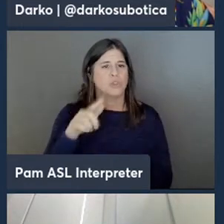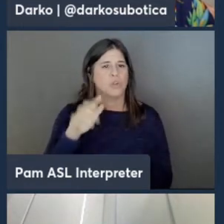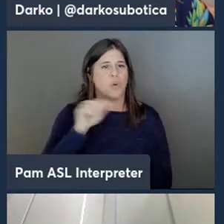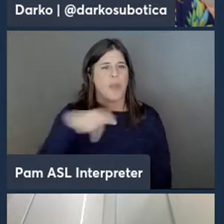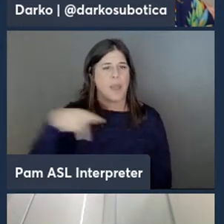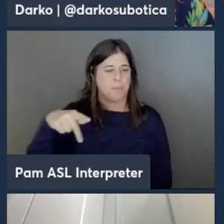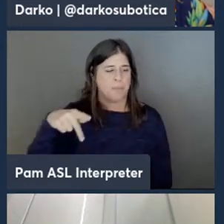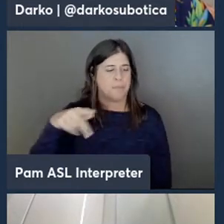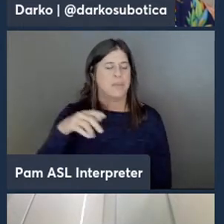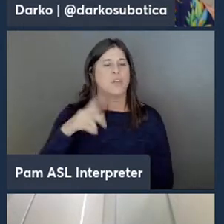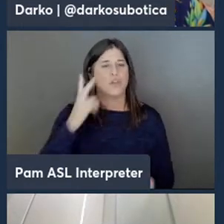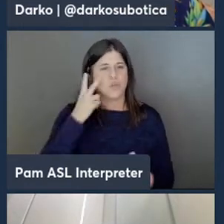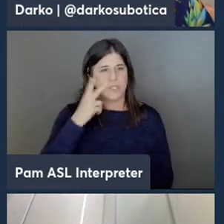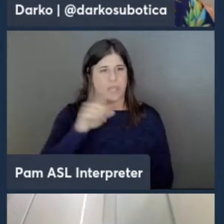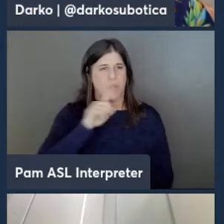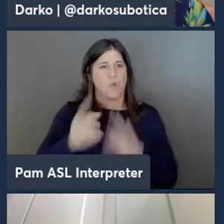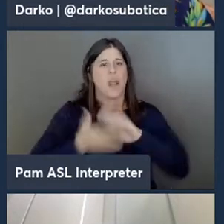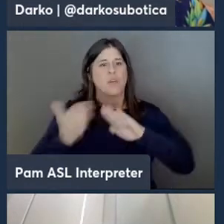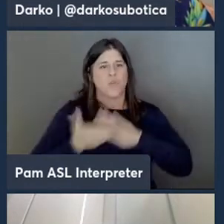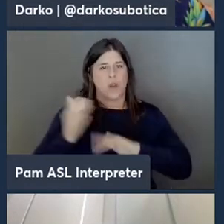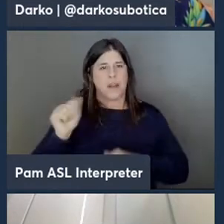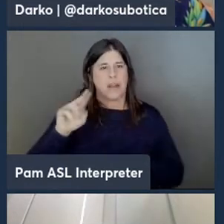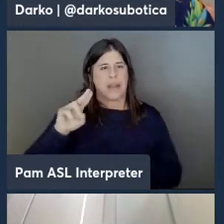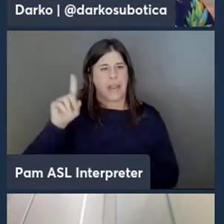you'll see that we're actually running an Android game called Bomb Squad.